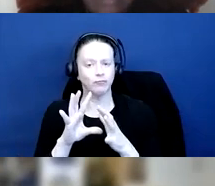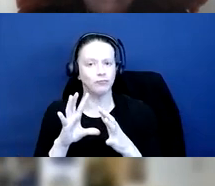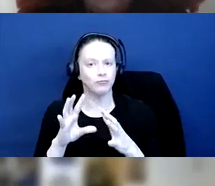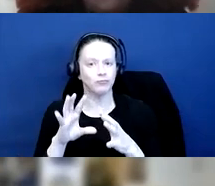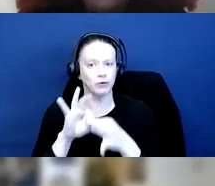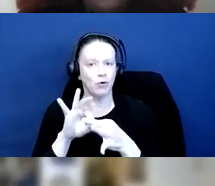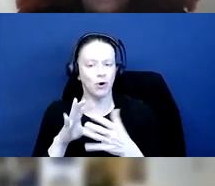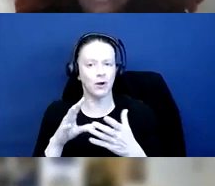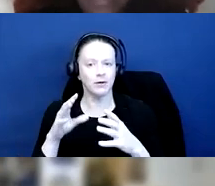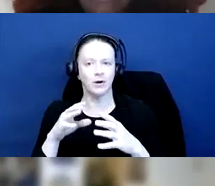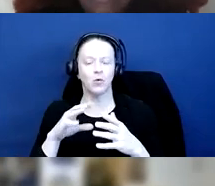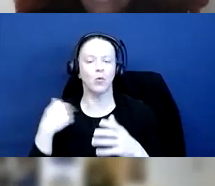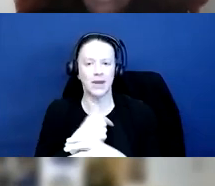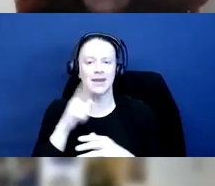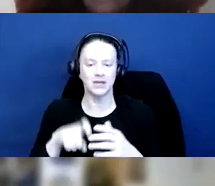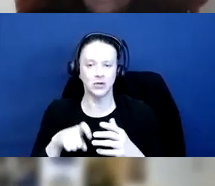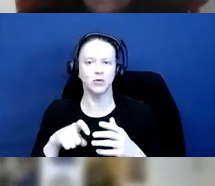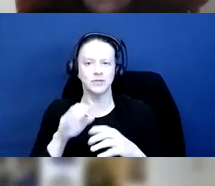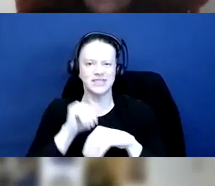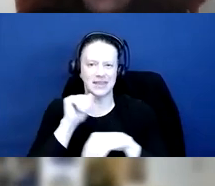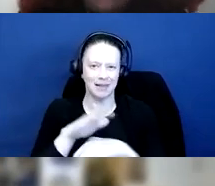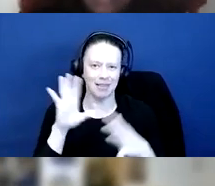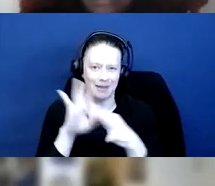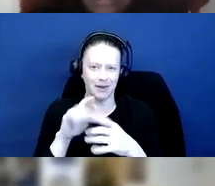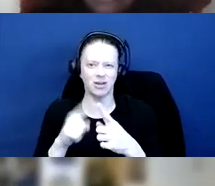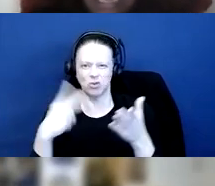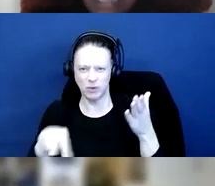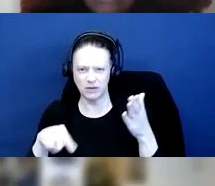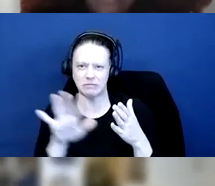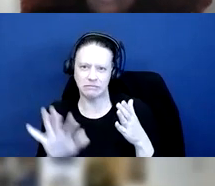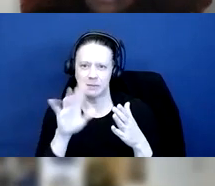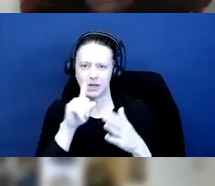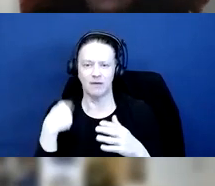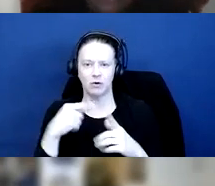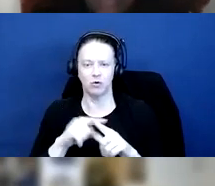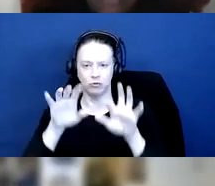or excuse me transcribed. And then yes, we can share slides afterwards as well.